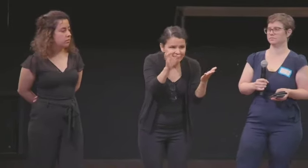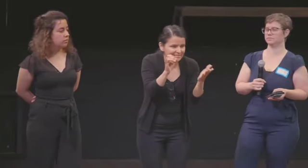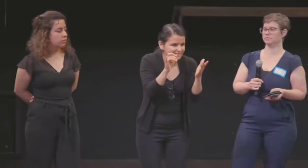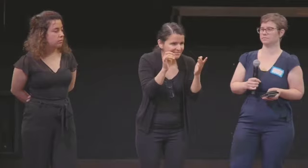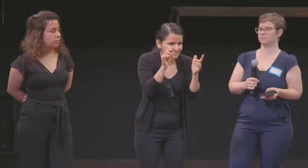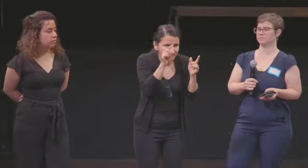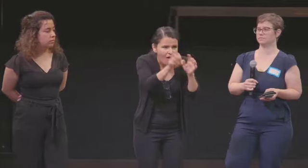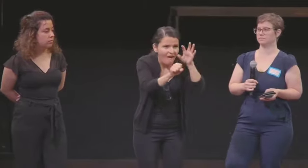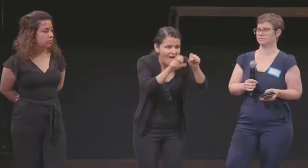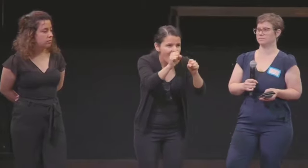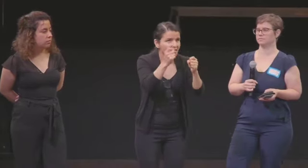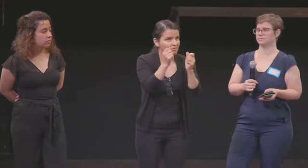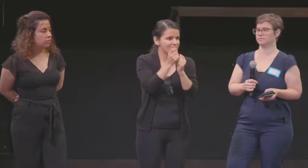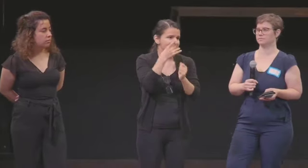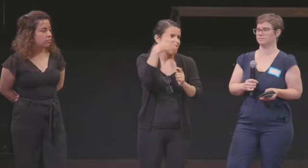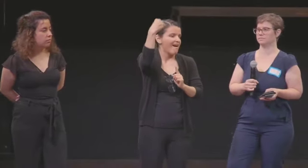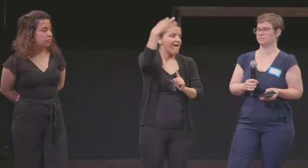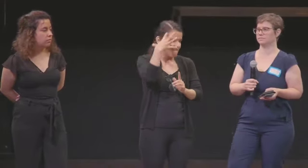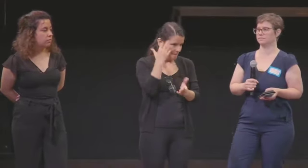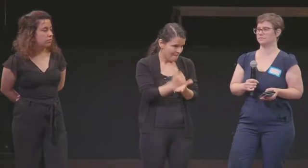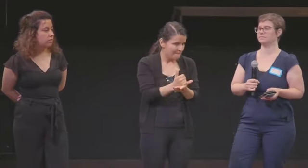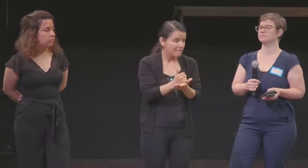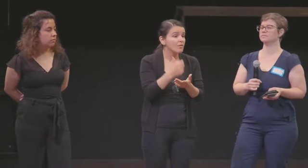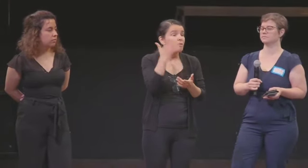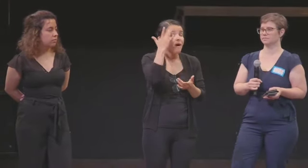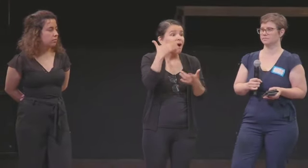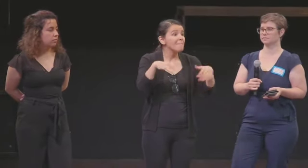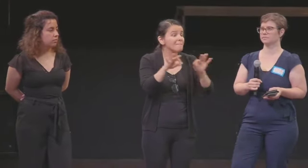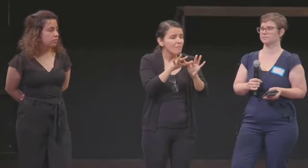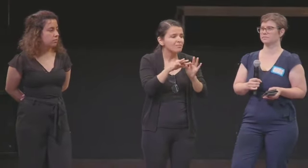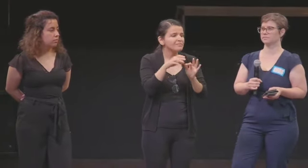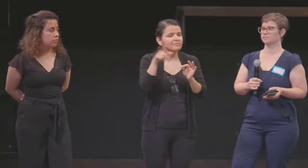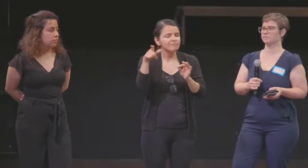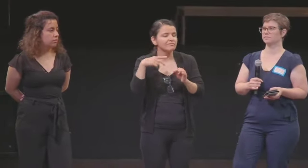And so they're able to catch the little things, those nuances I spoke of and lighting actually helps with that.